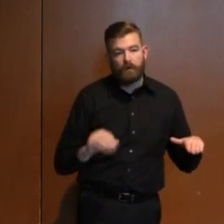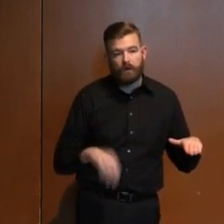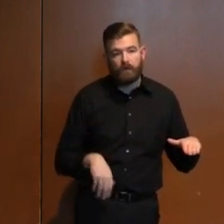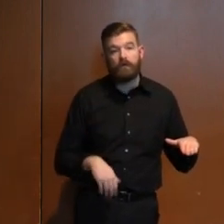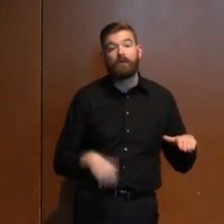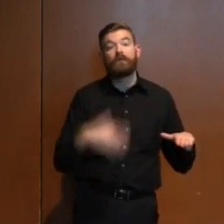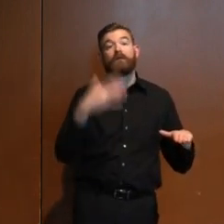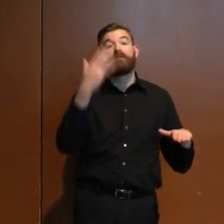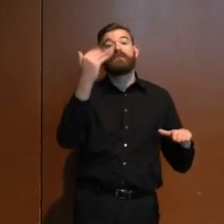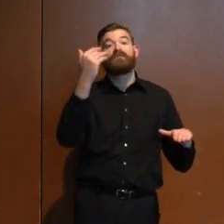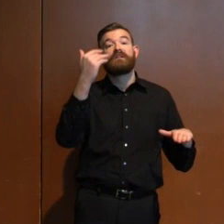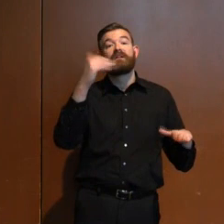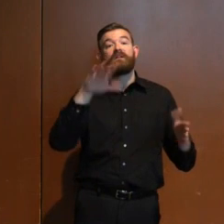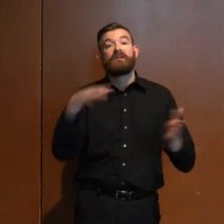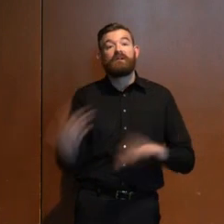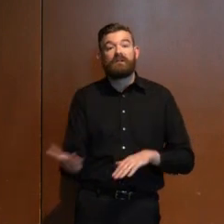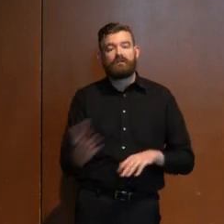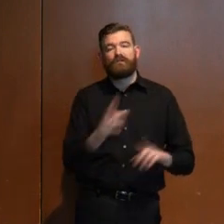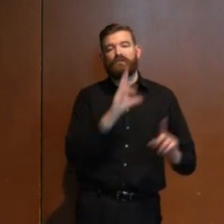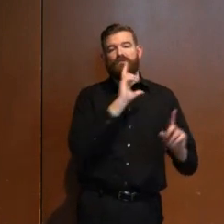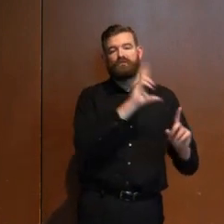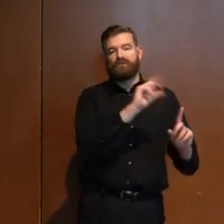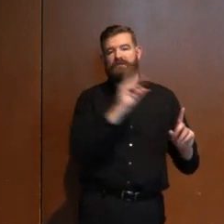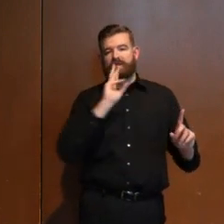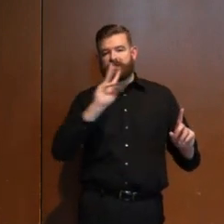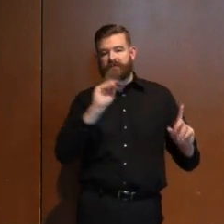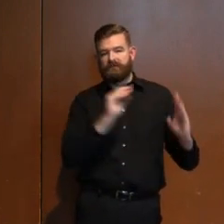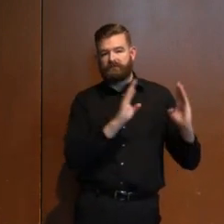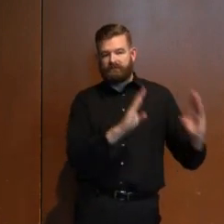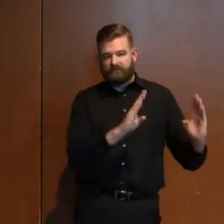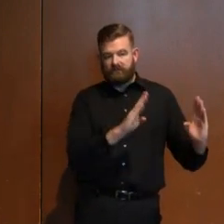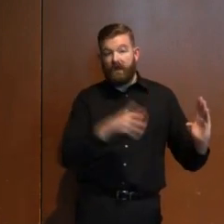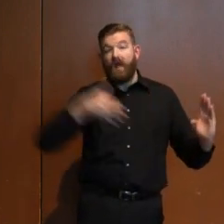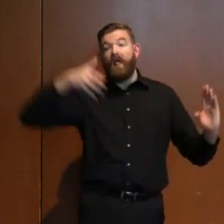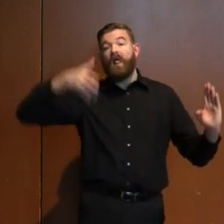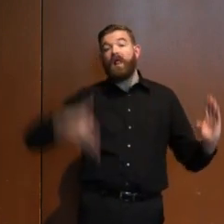THE MEAN IS 74, THE MEDIAN IS79.